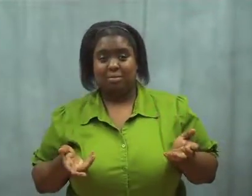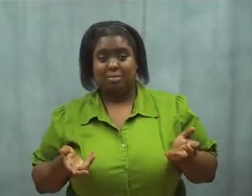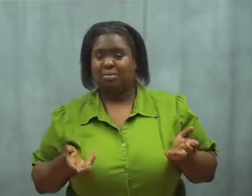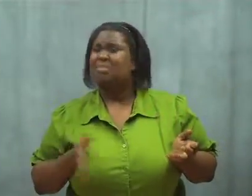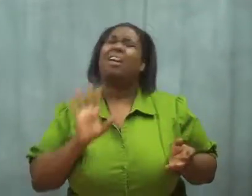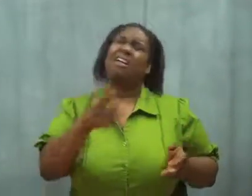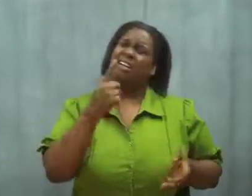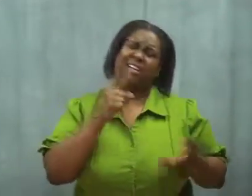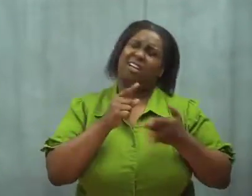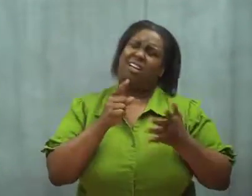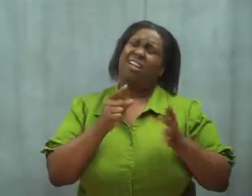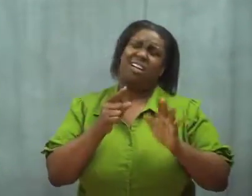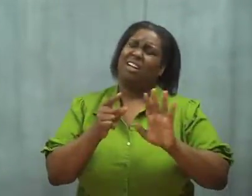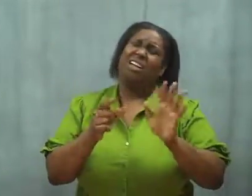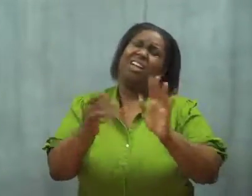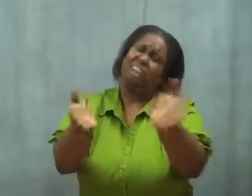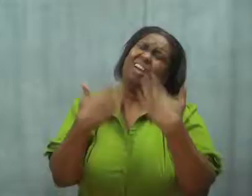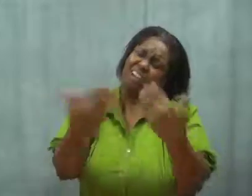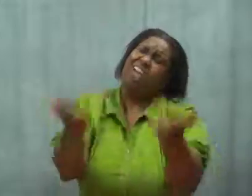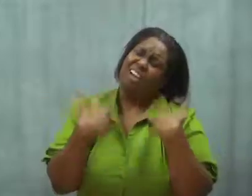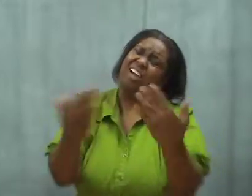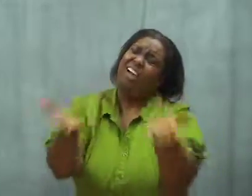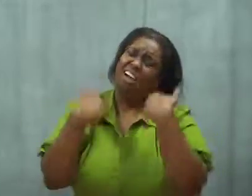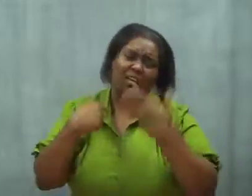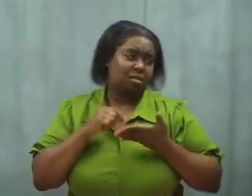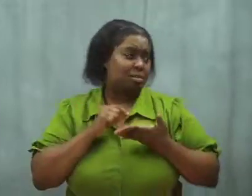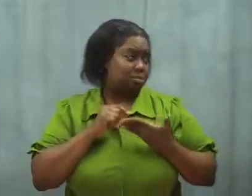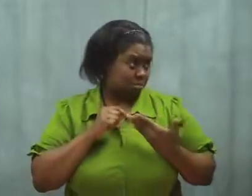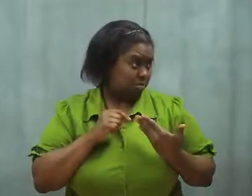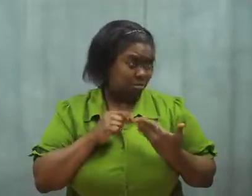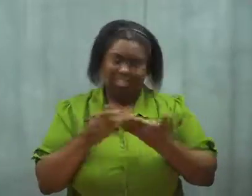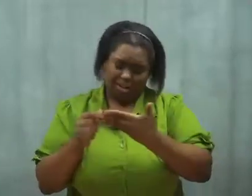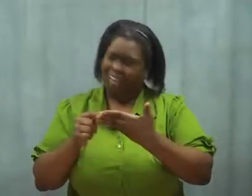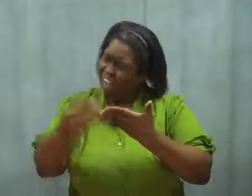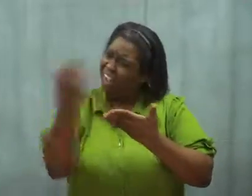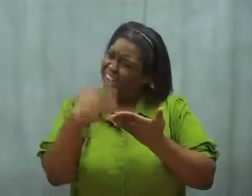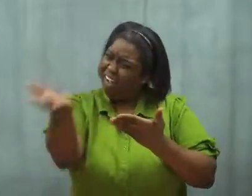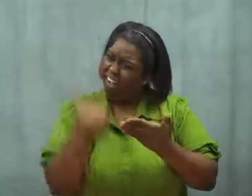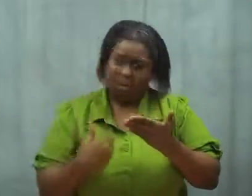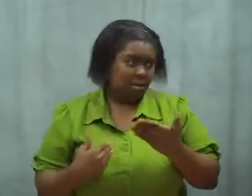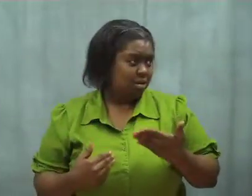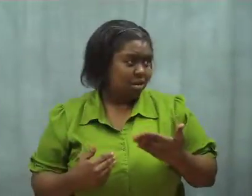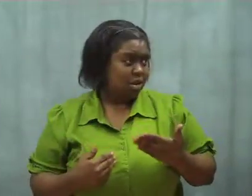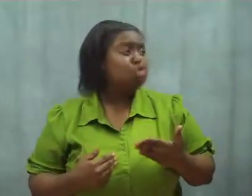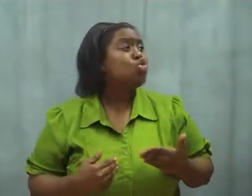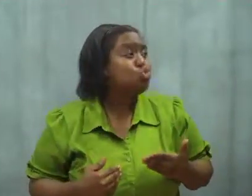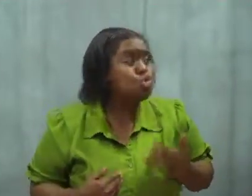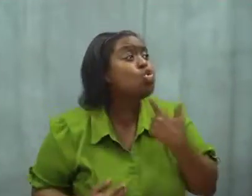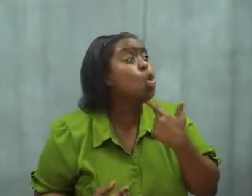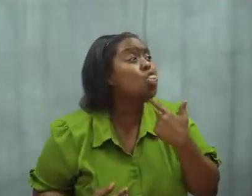The person motioned, "Just tell me!" I gestured, "Really?" The person motioned, "Give it to me!"